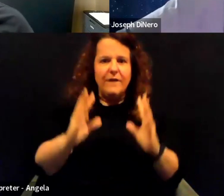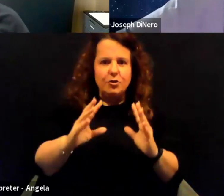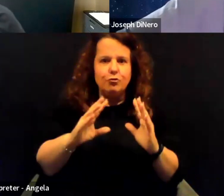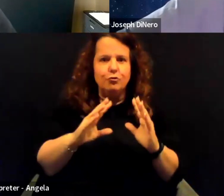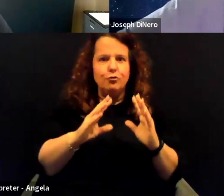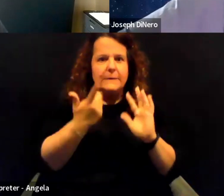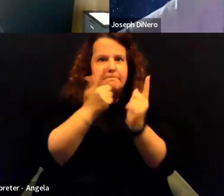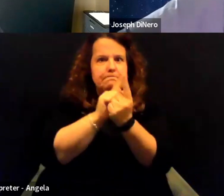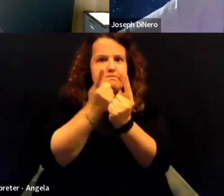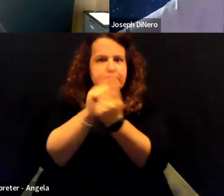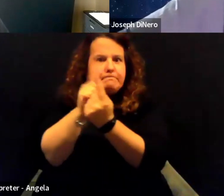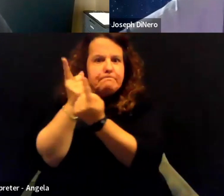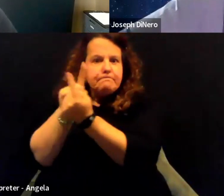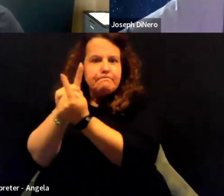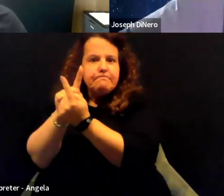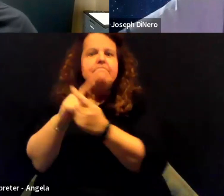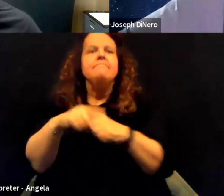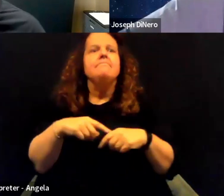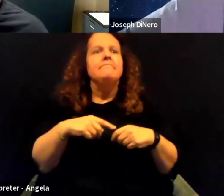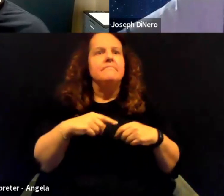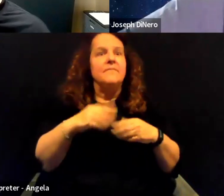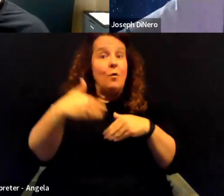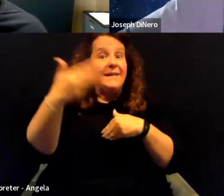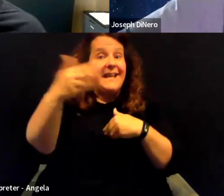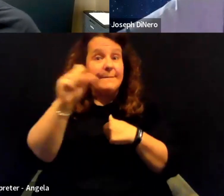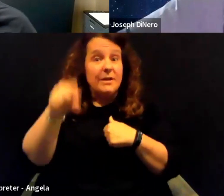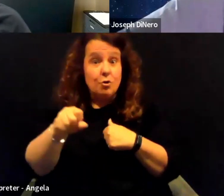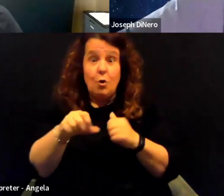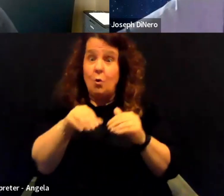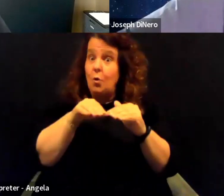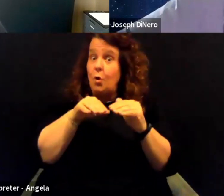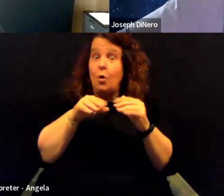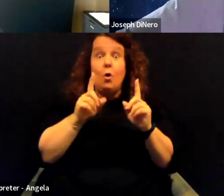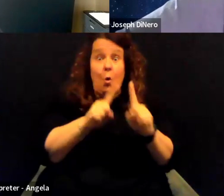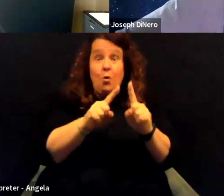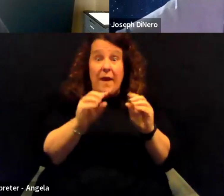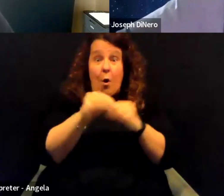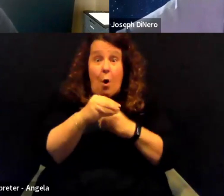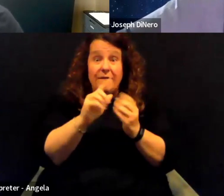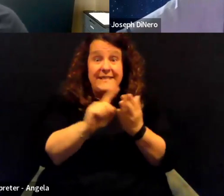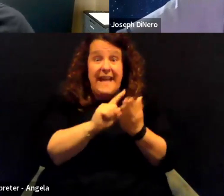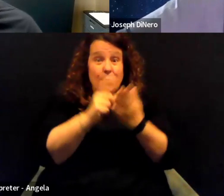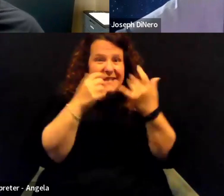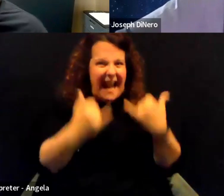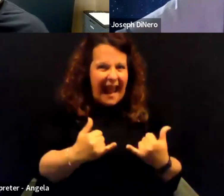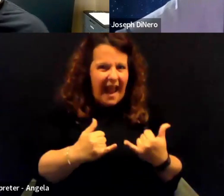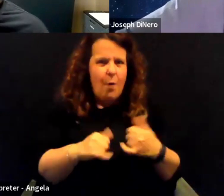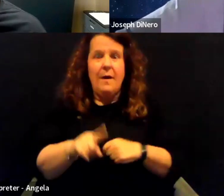you're going to have classes with in the next semester and go to their office hours now, get that book information, get everything that